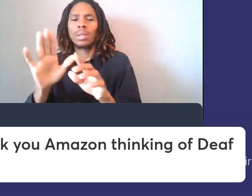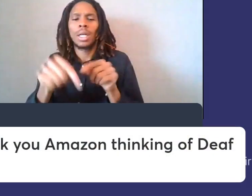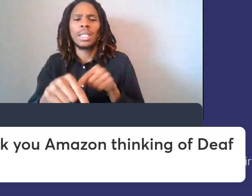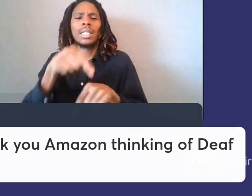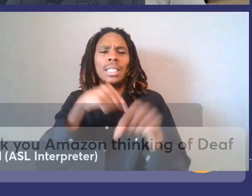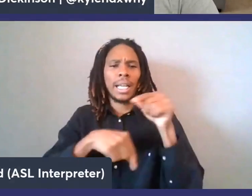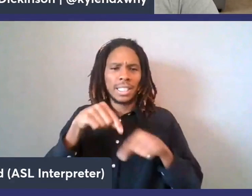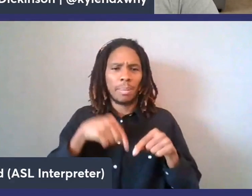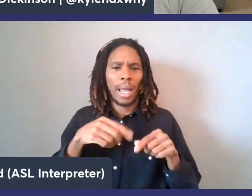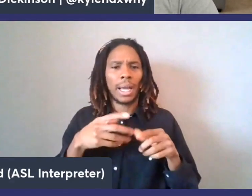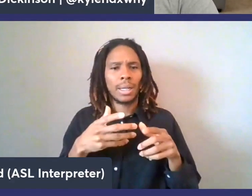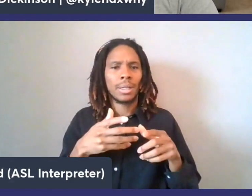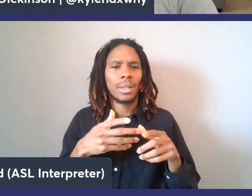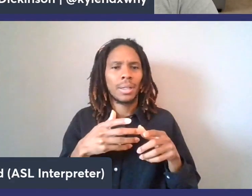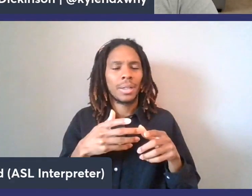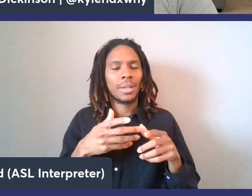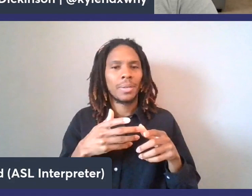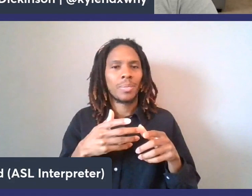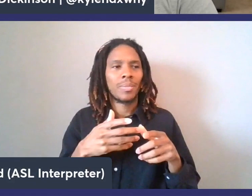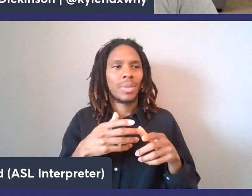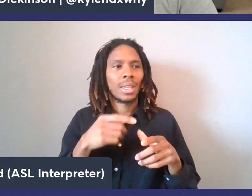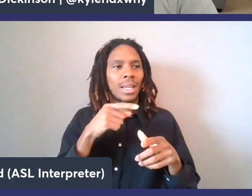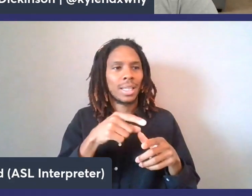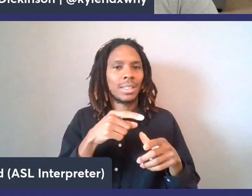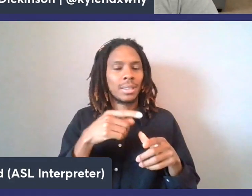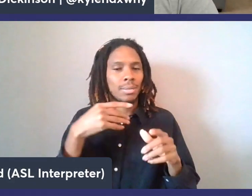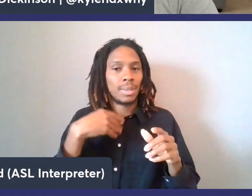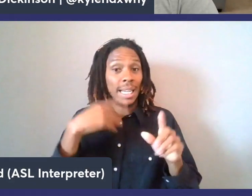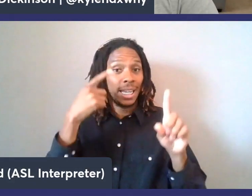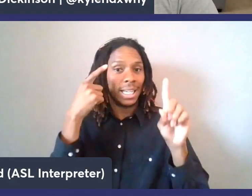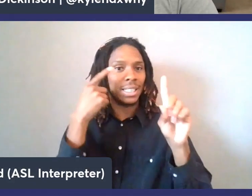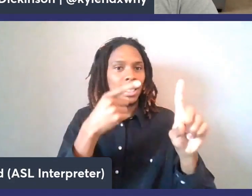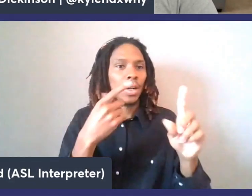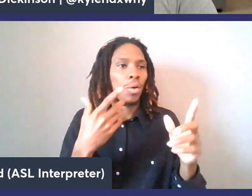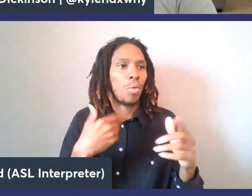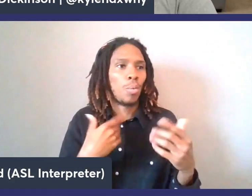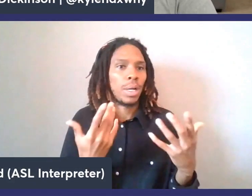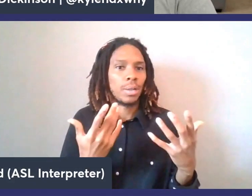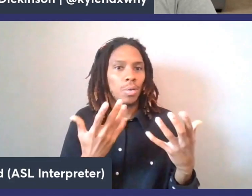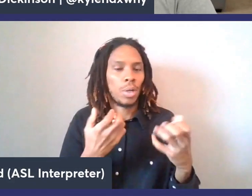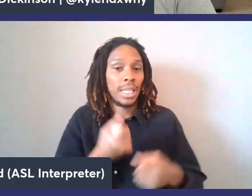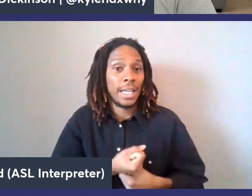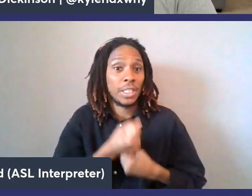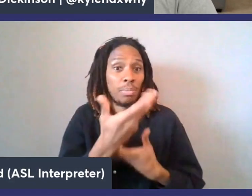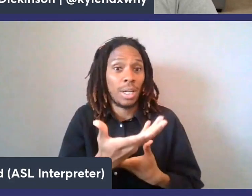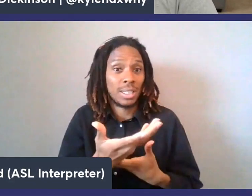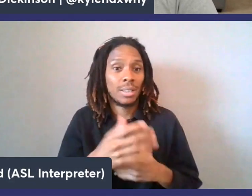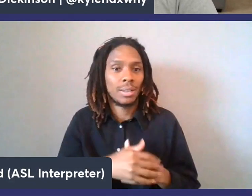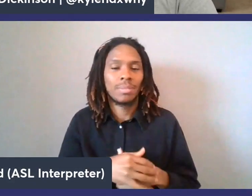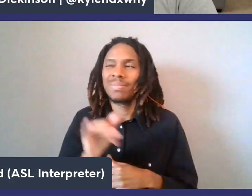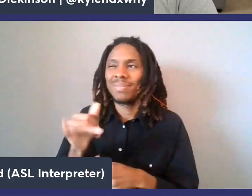and this is the intent of what we're trying to express? That is correct.